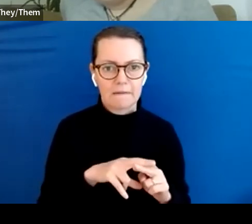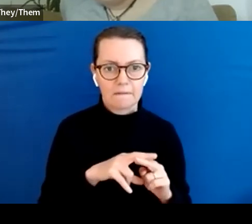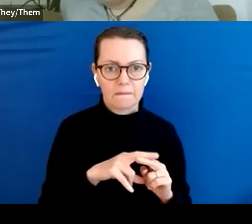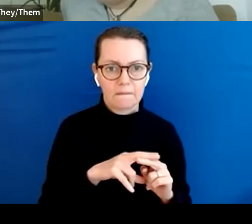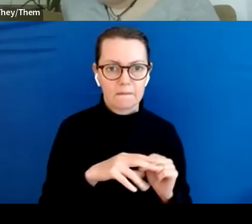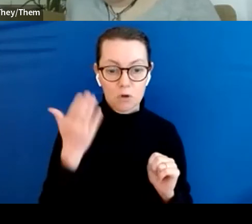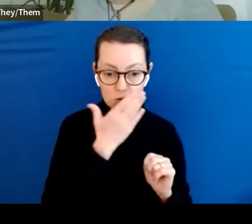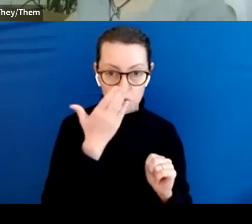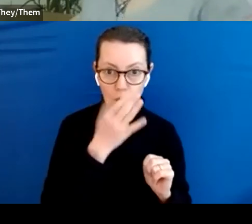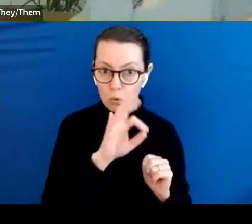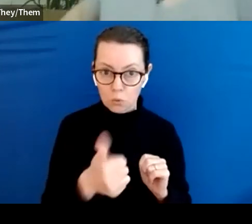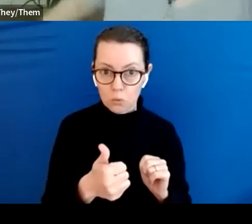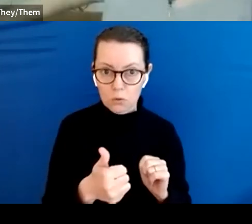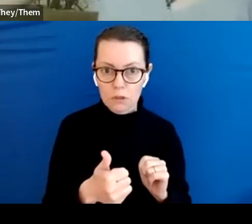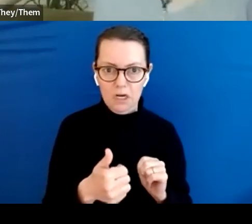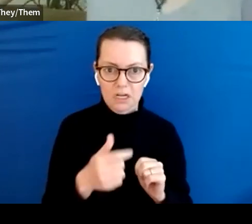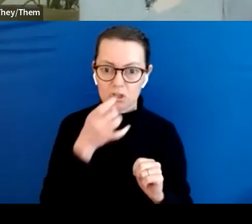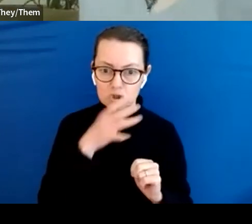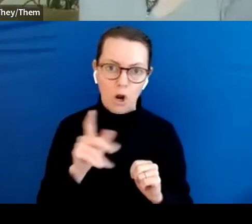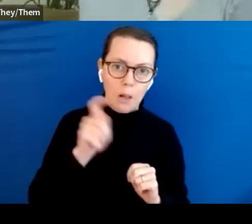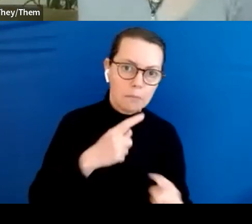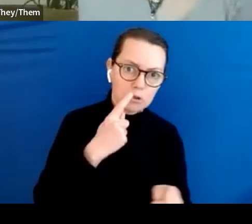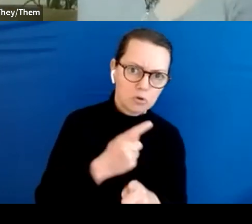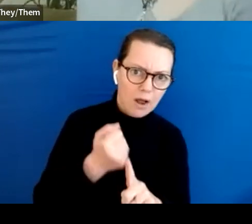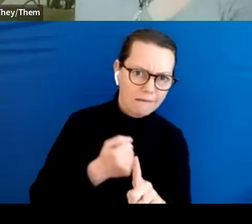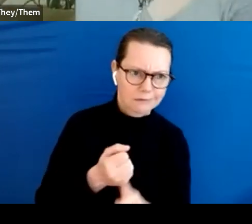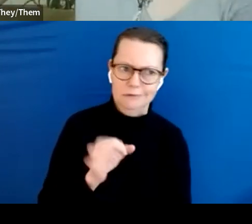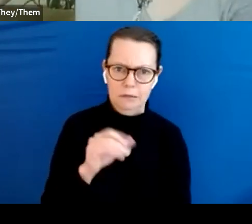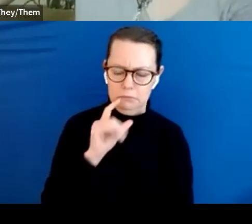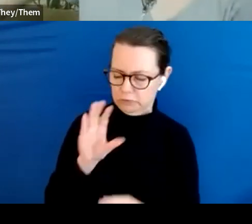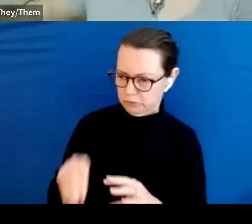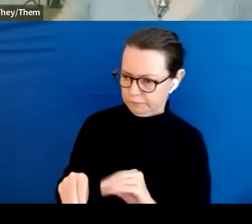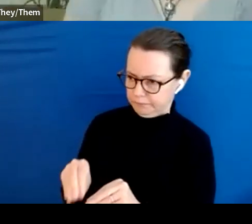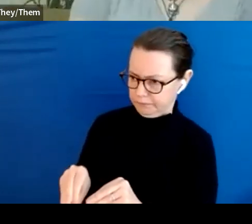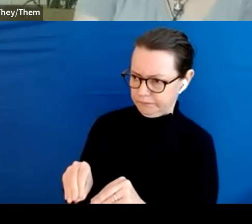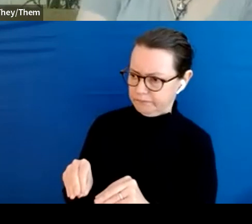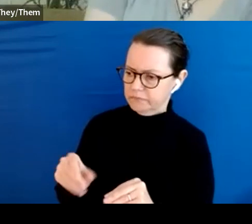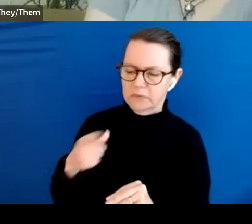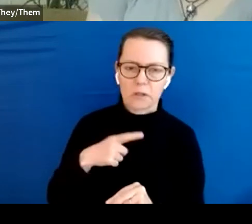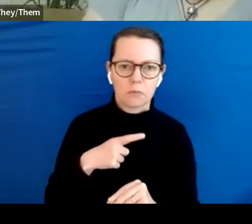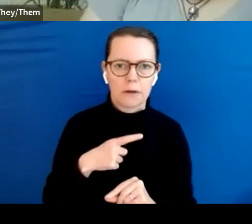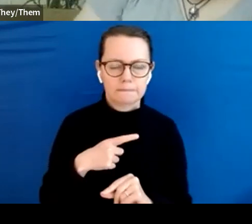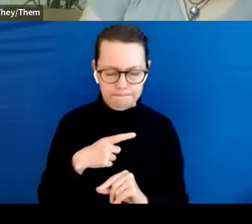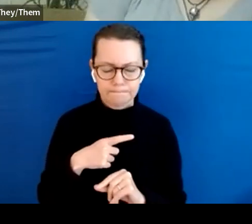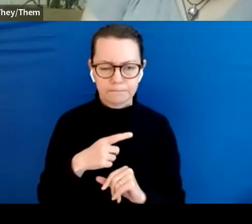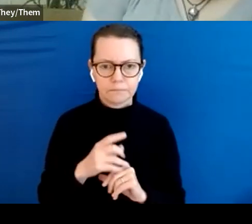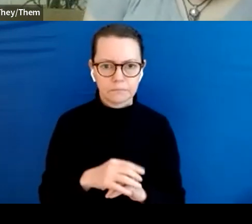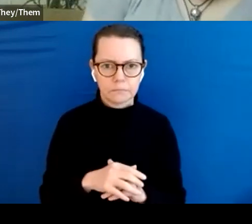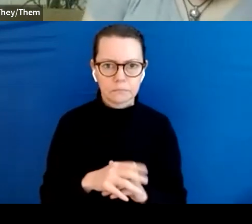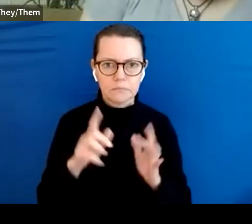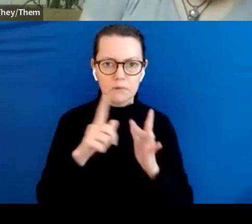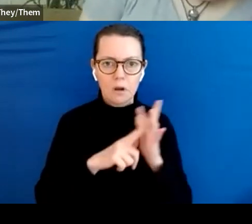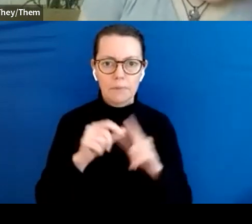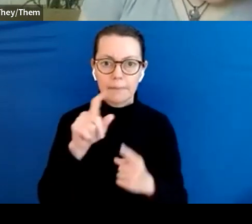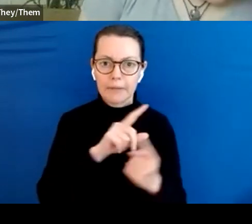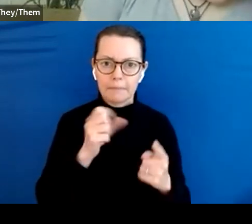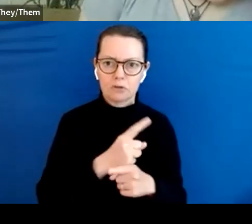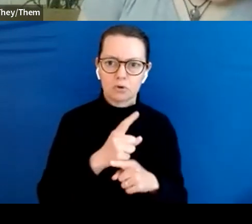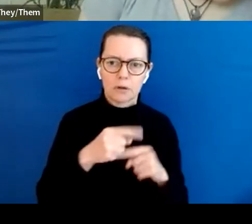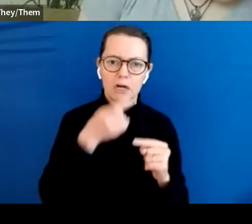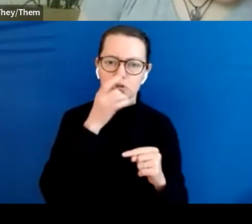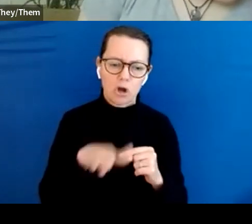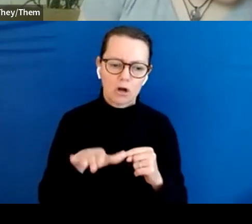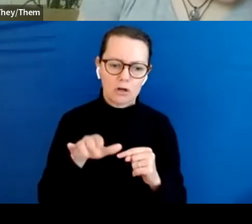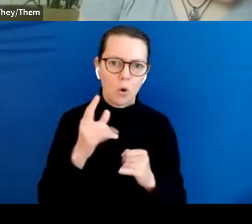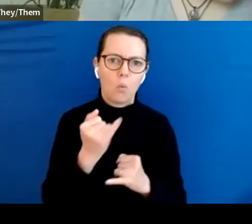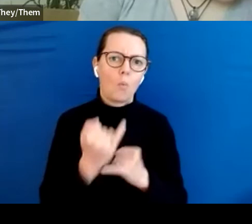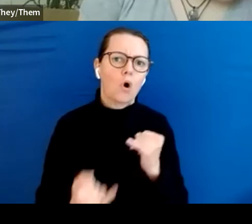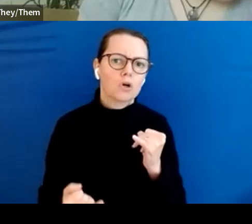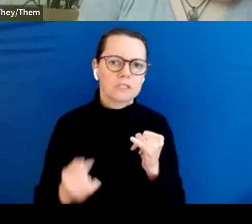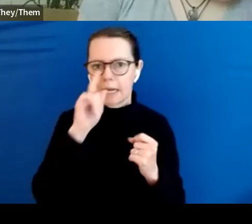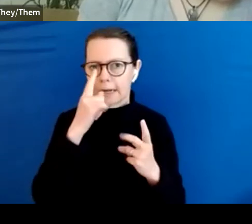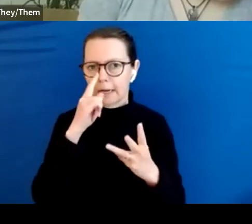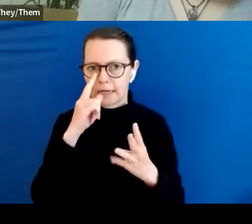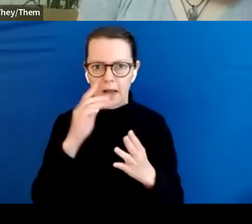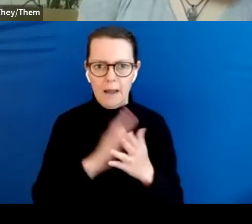If your child's environment is not okay to bring them into situations like that's another reason why my parents didn't bring me into them was because a lot of IEP meetings, you have to talk about your child in their worst day.